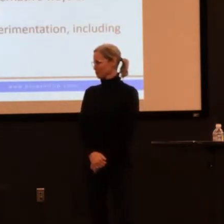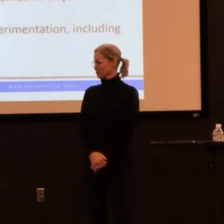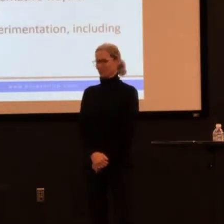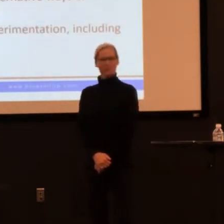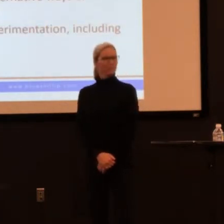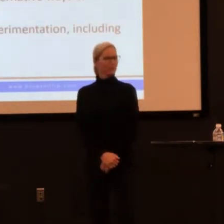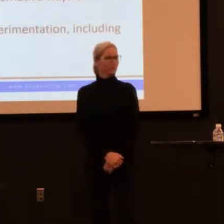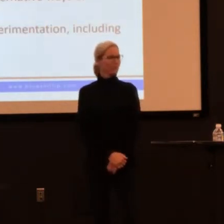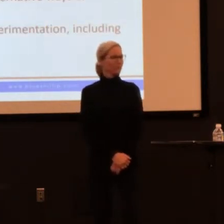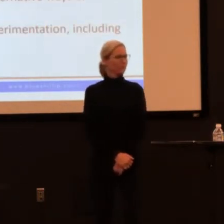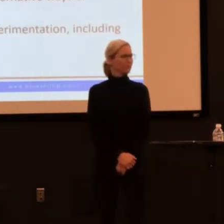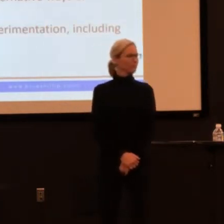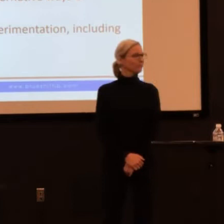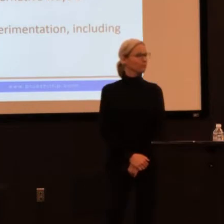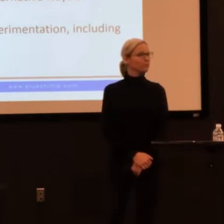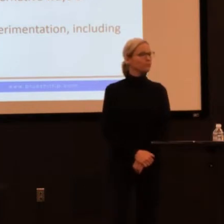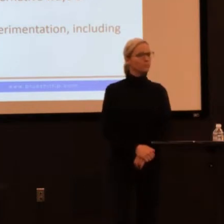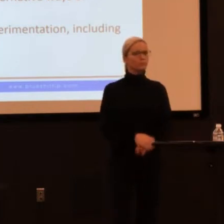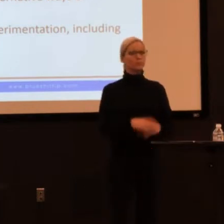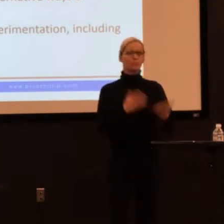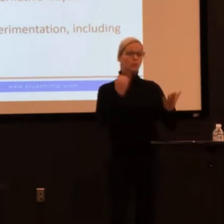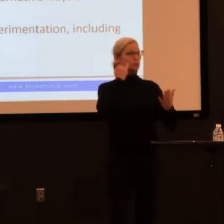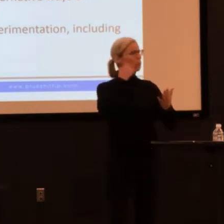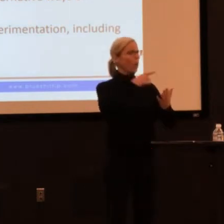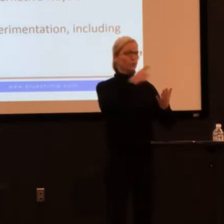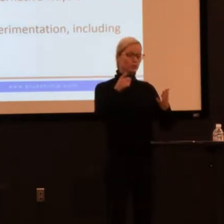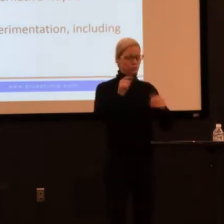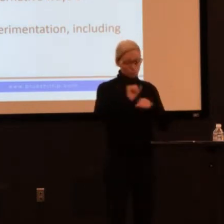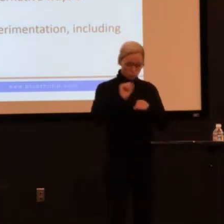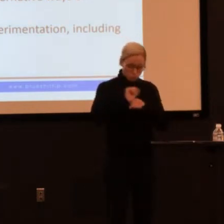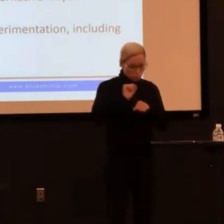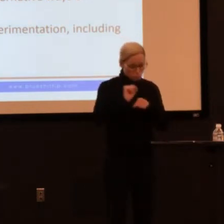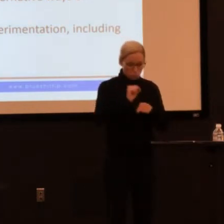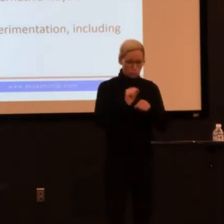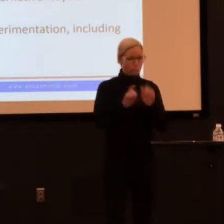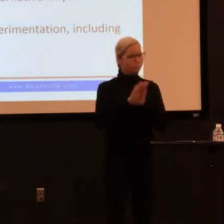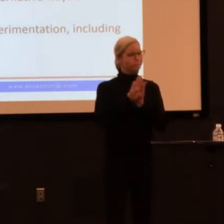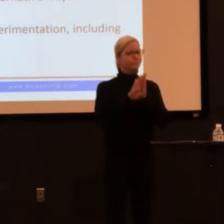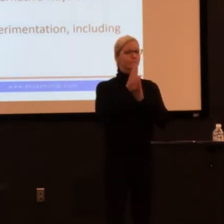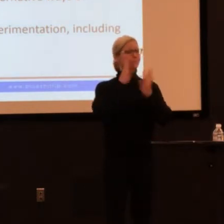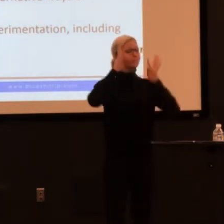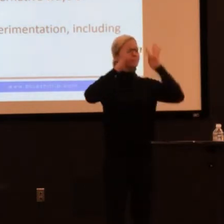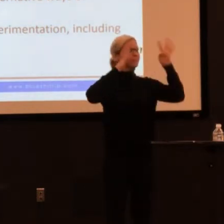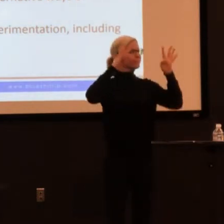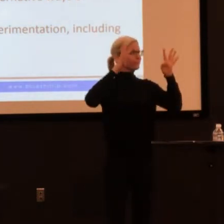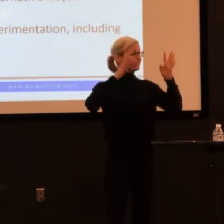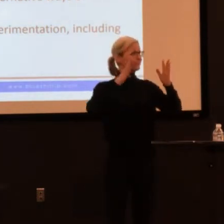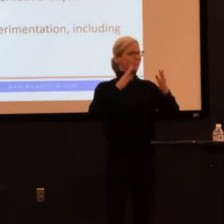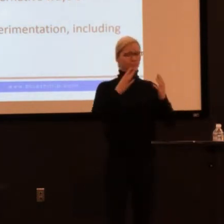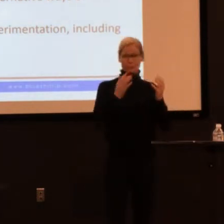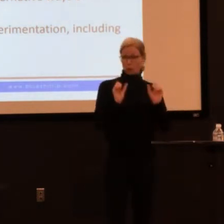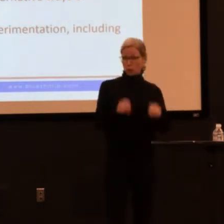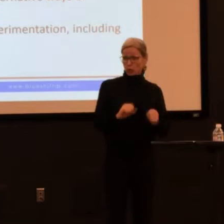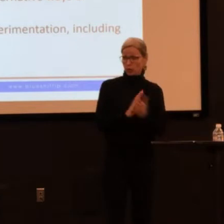When you're doing work that might result in something patentable these are the key questions to keep in mind.